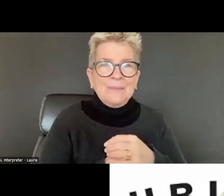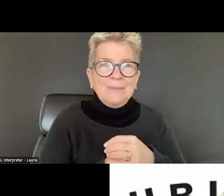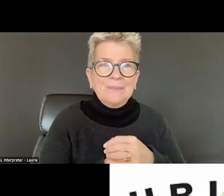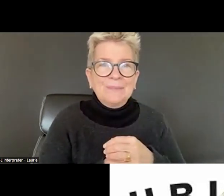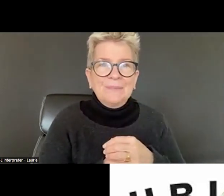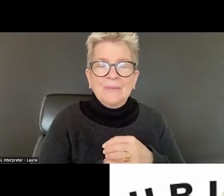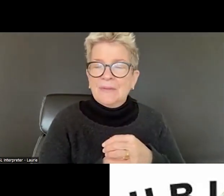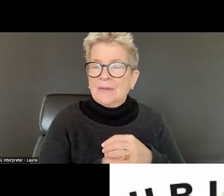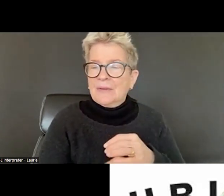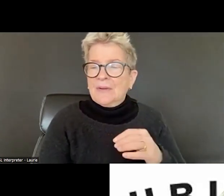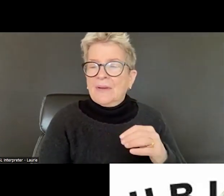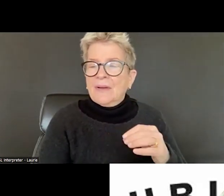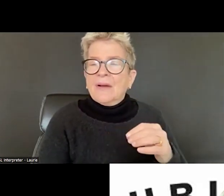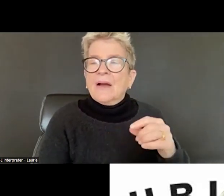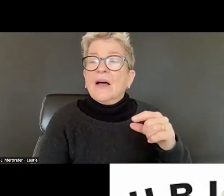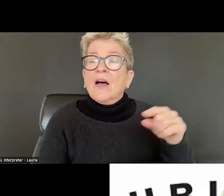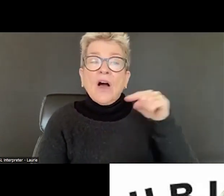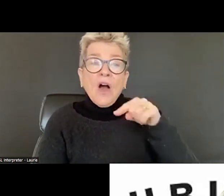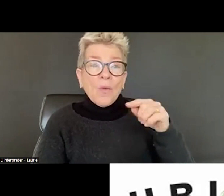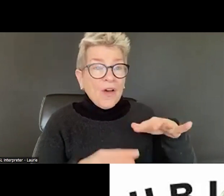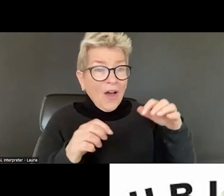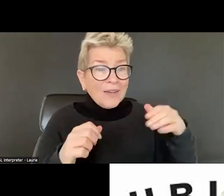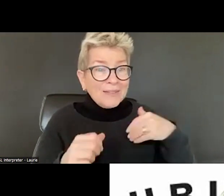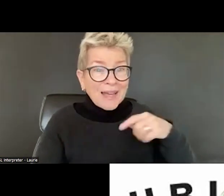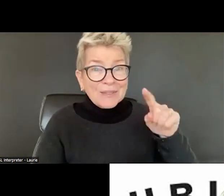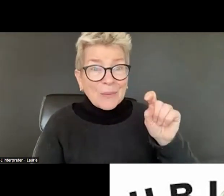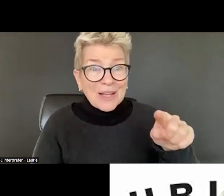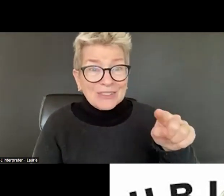to a question from the audience here which I think is a great question we have a question from Jimmy